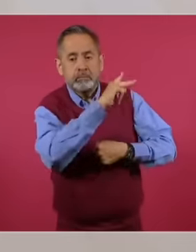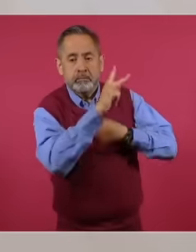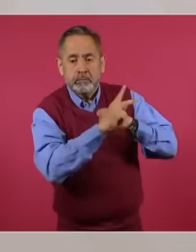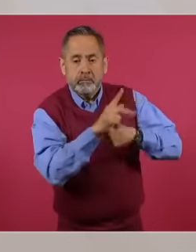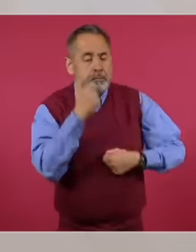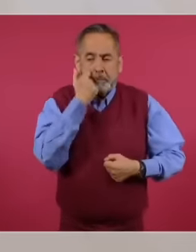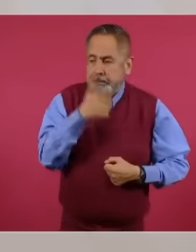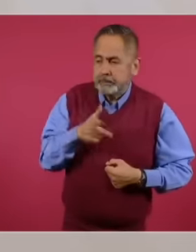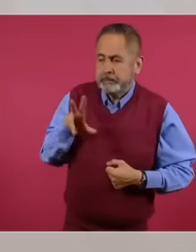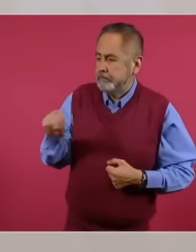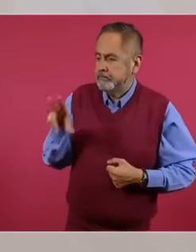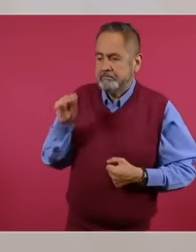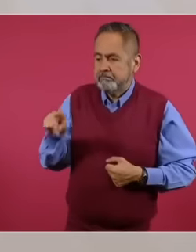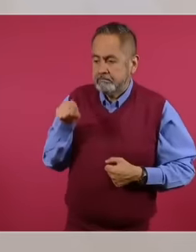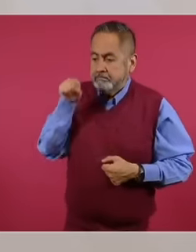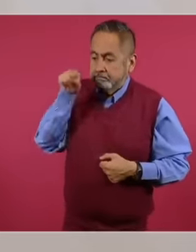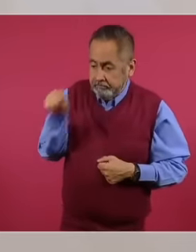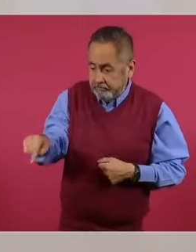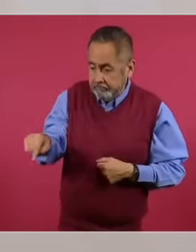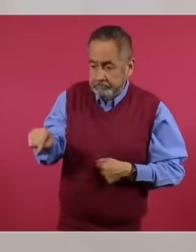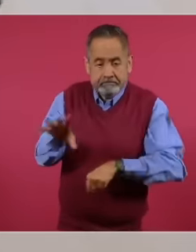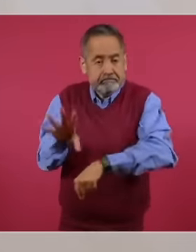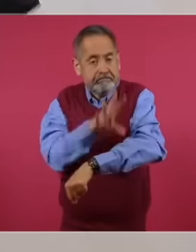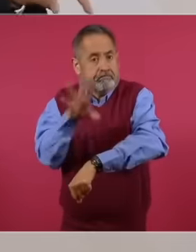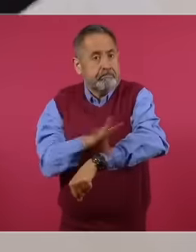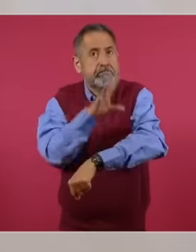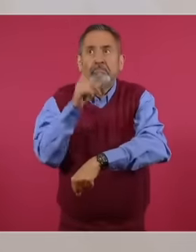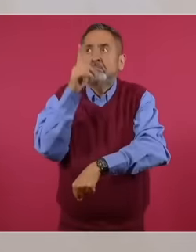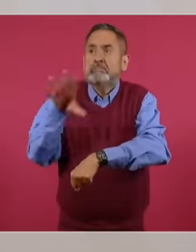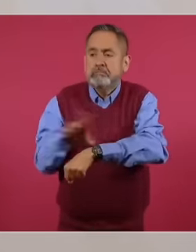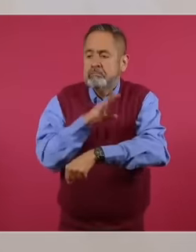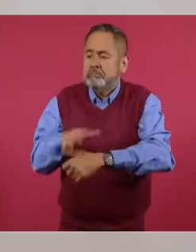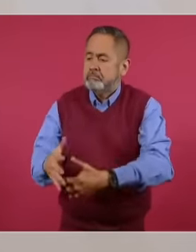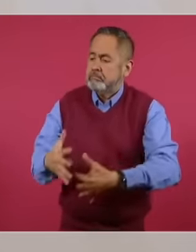the entire electrical industry to be in the hands of